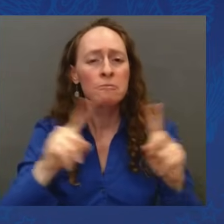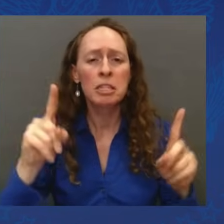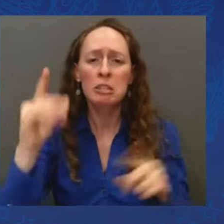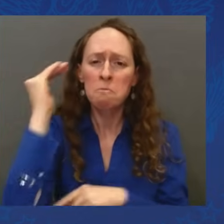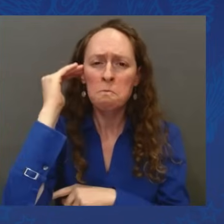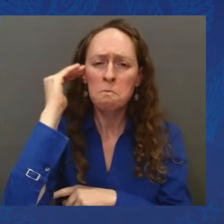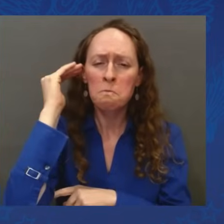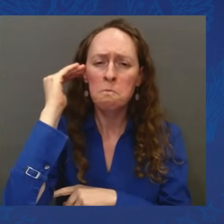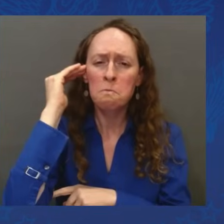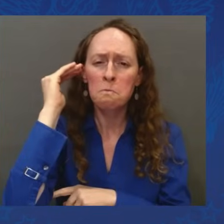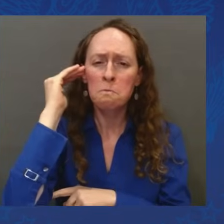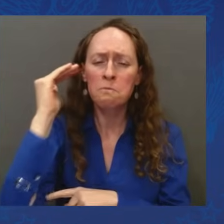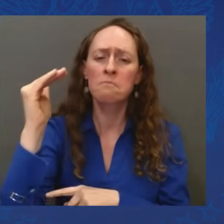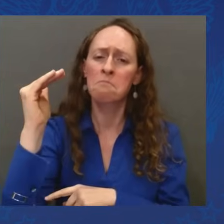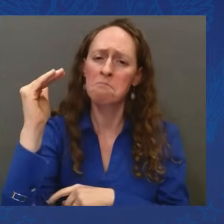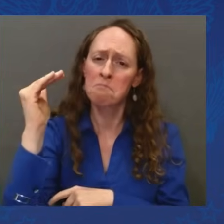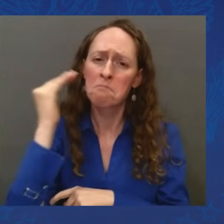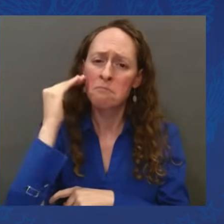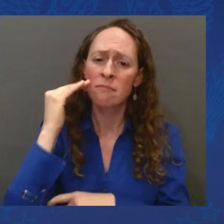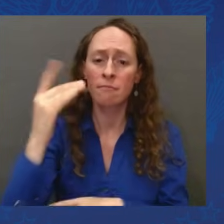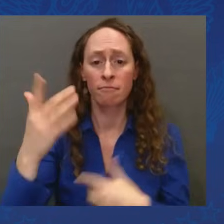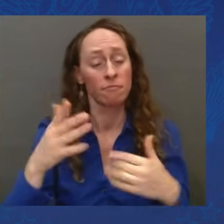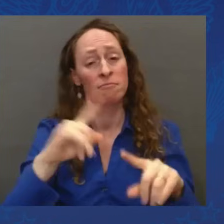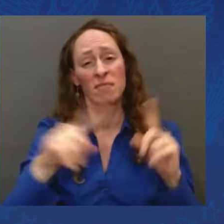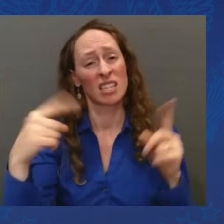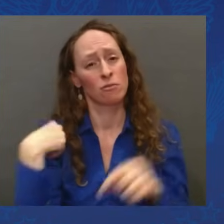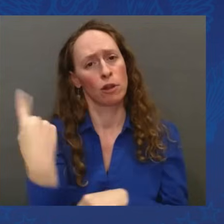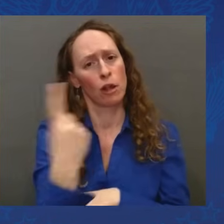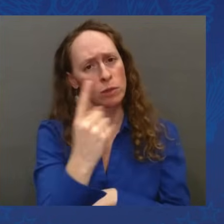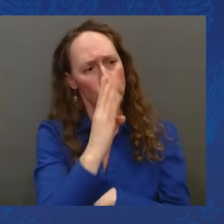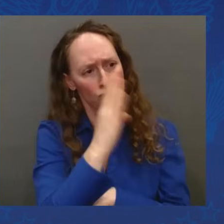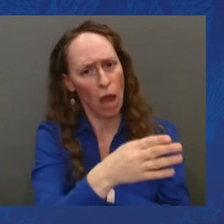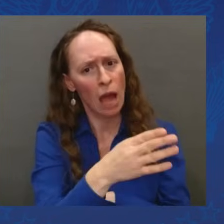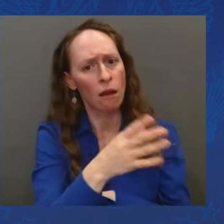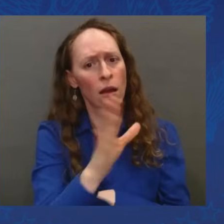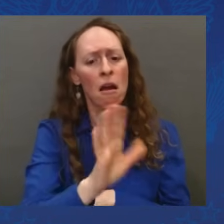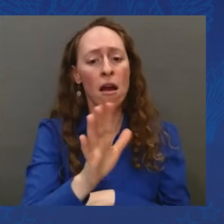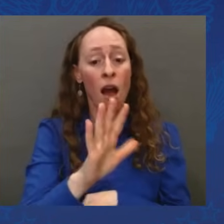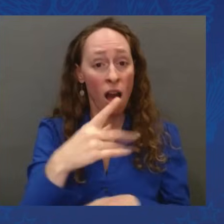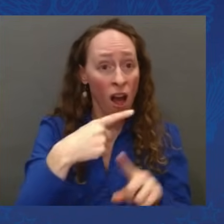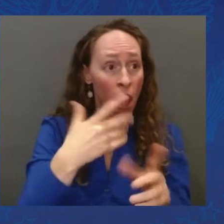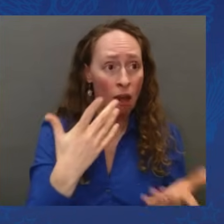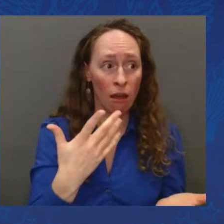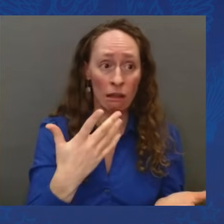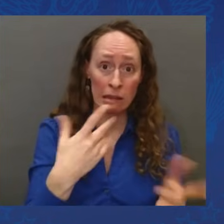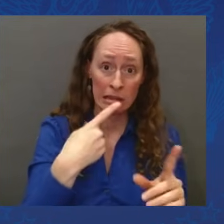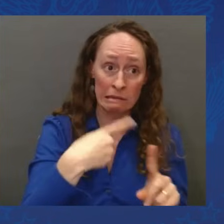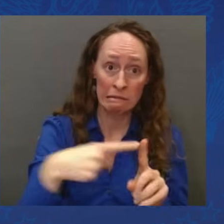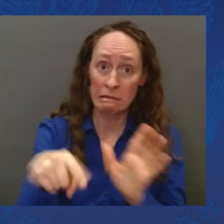And so, you know, we -- as I said, the thing that I --